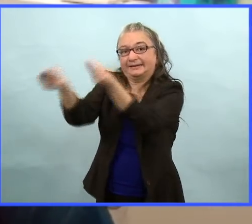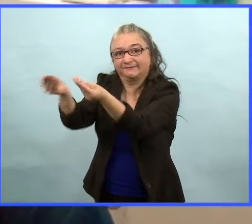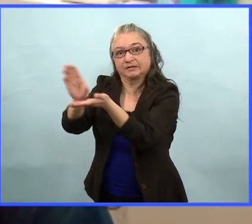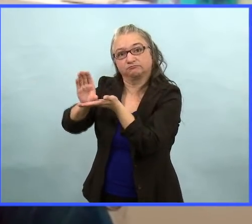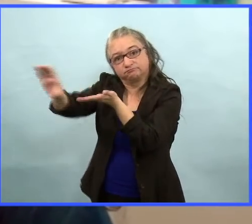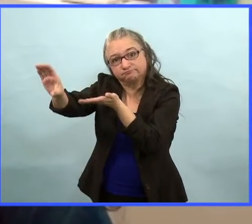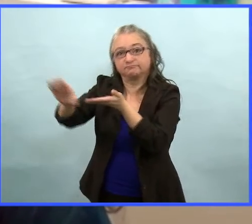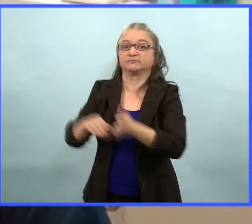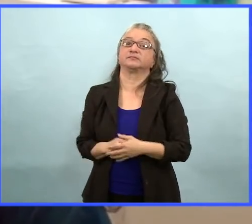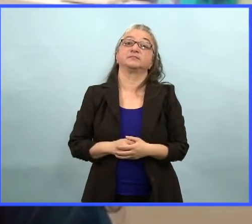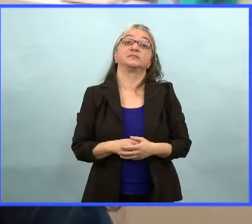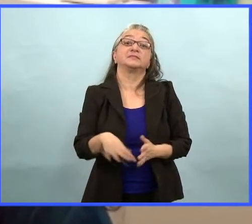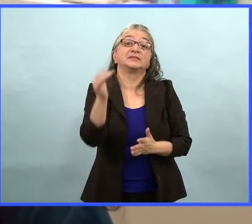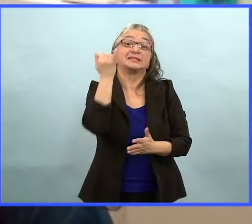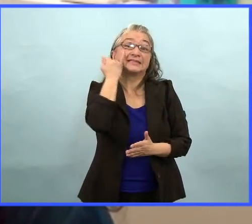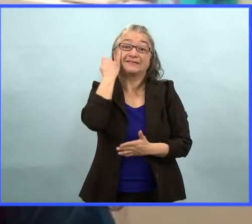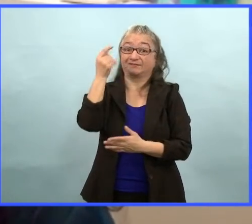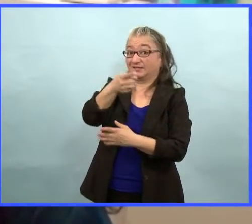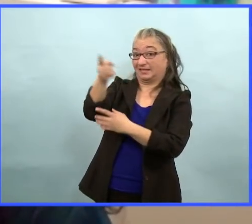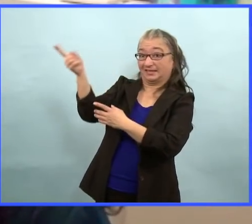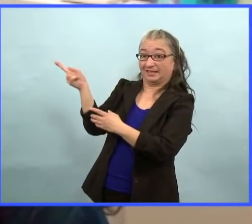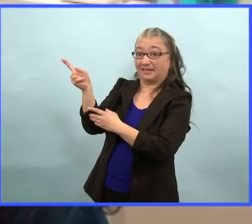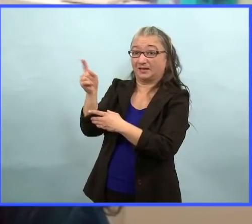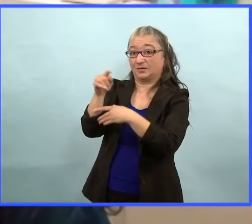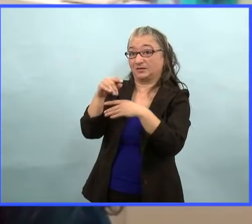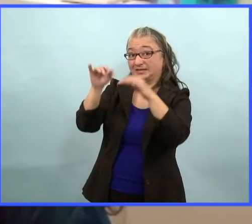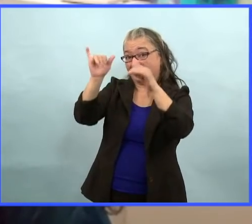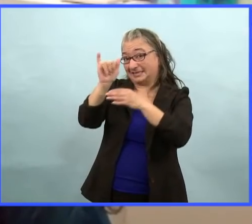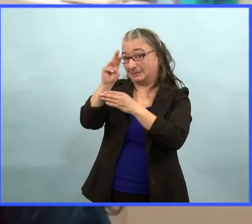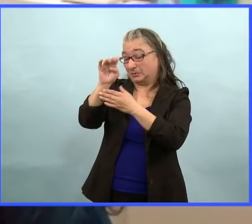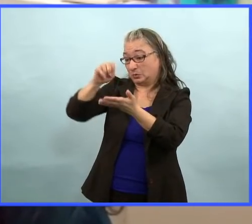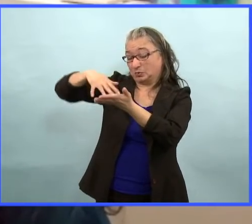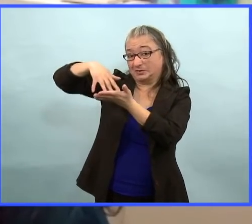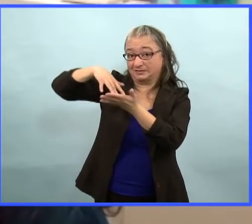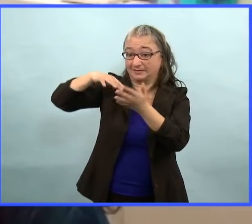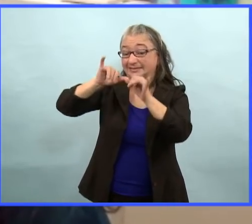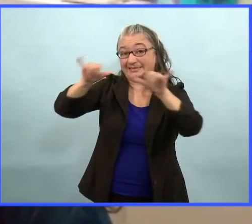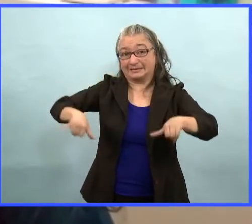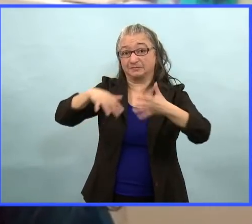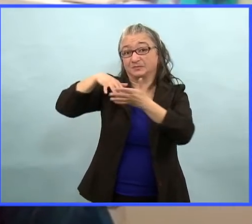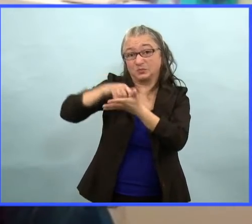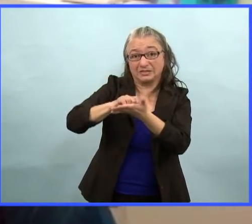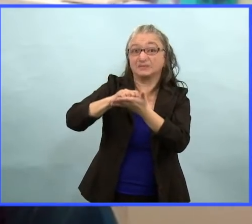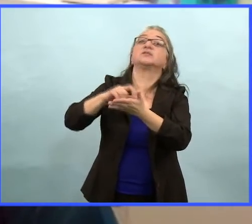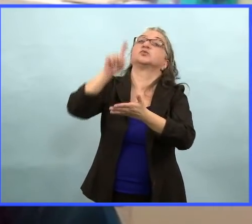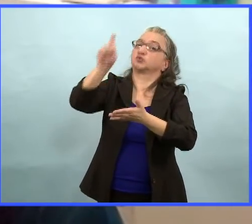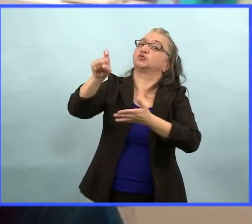antibodies or oral antivirals has equitable access and has the right information that they need